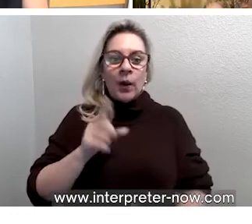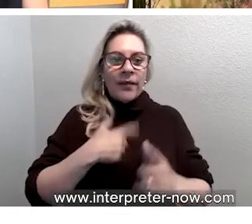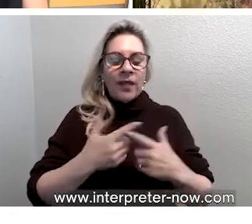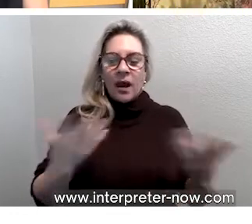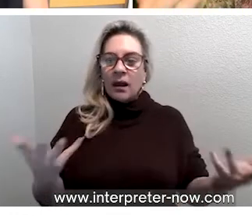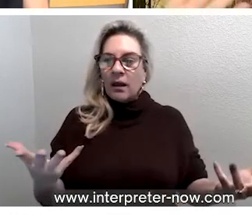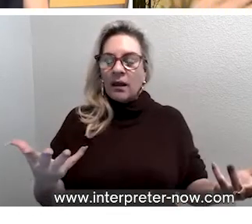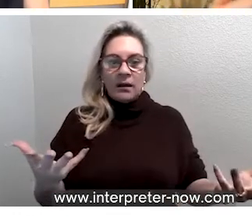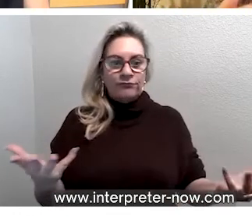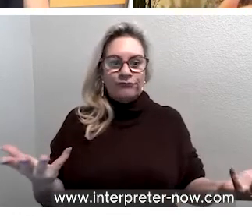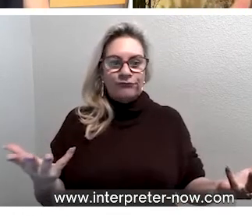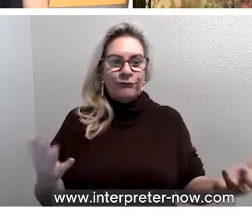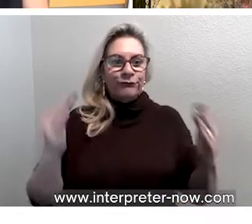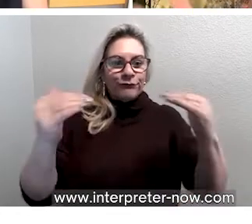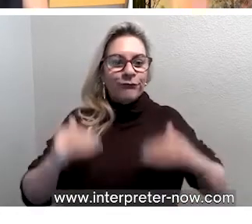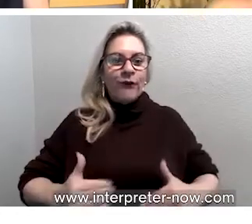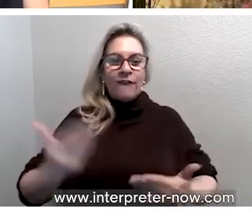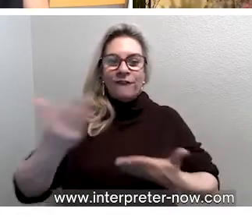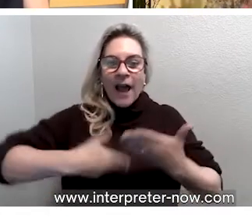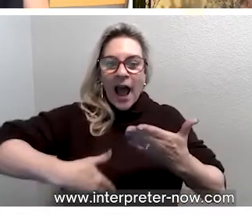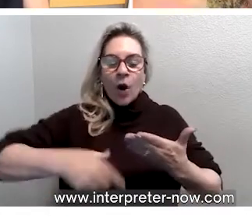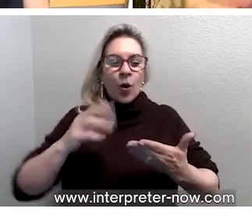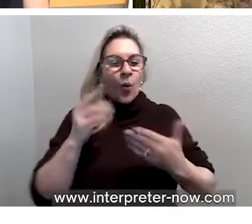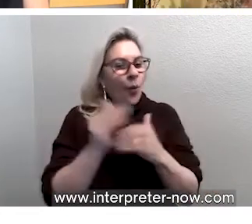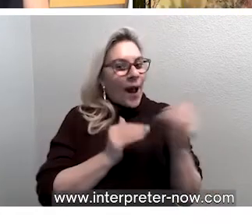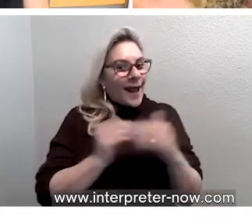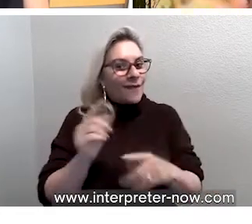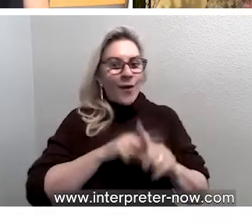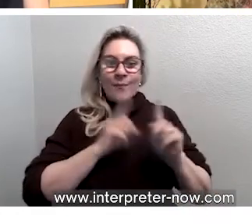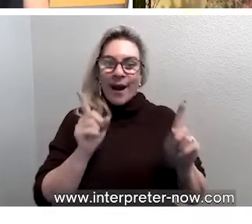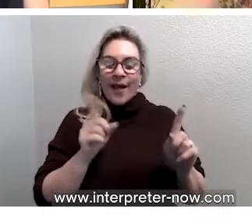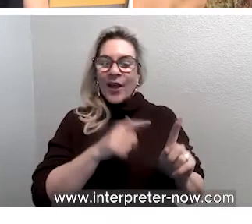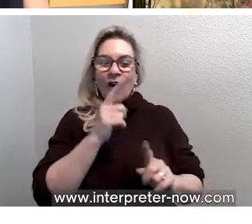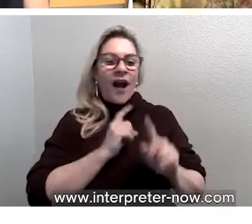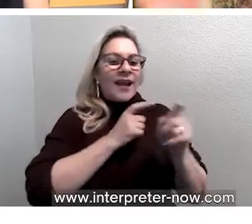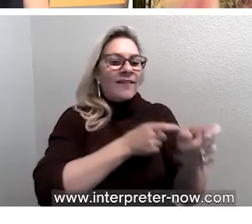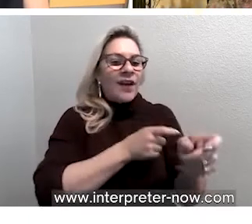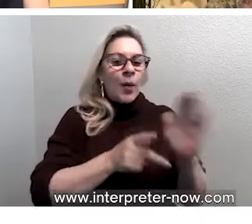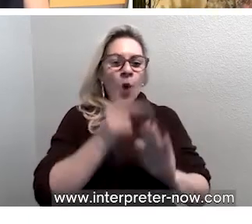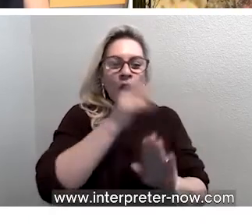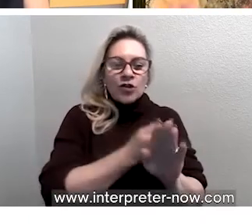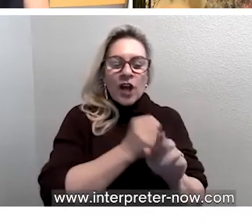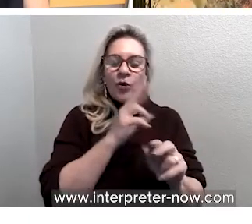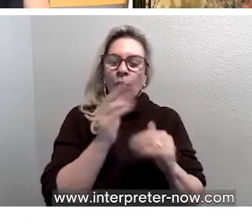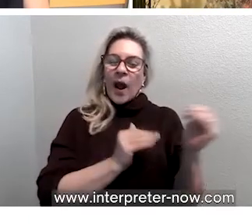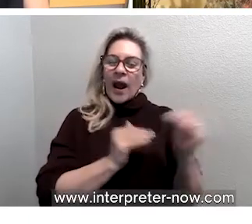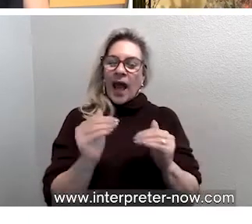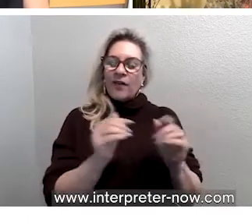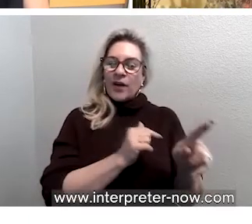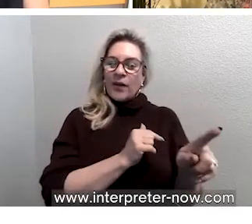demoted or fired in the long term, or they're not given projects or whatever, whatever. Right? So, they're going to see if you really mean it.